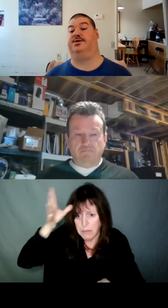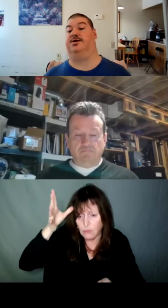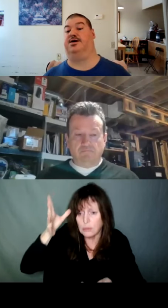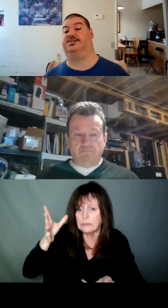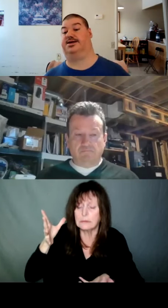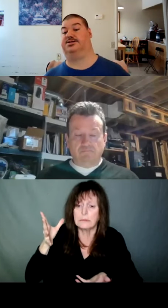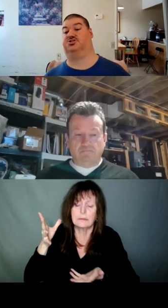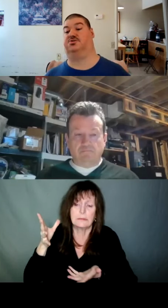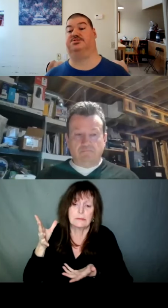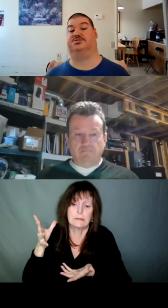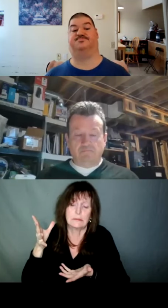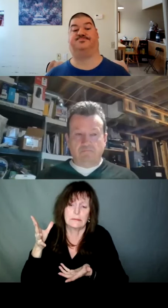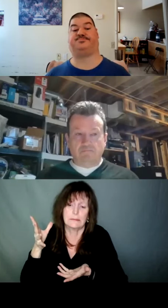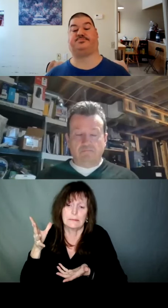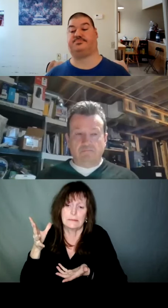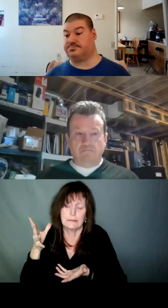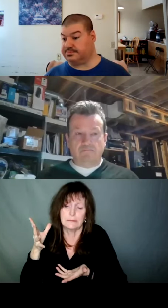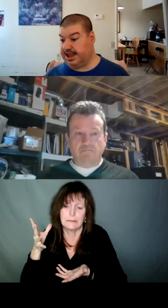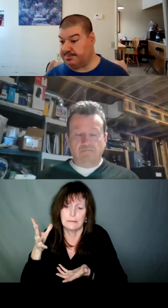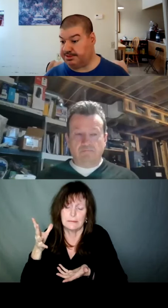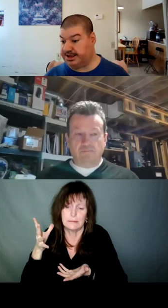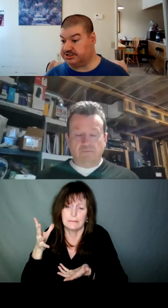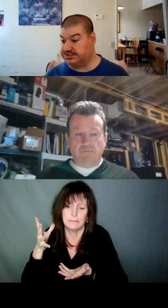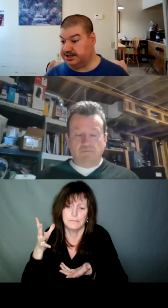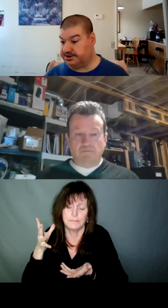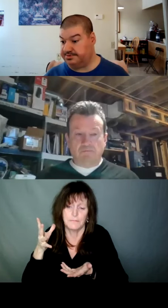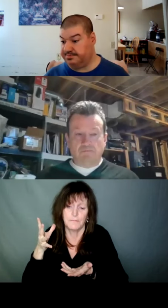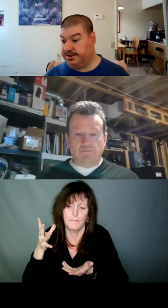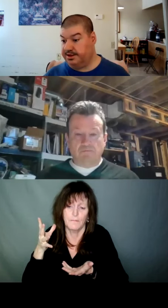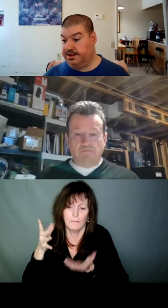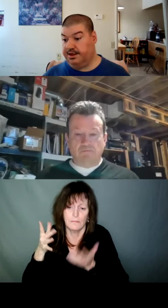volunteer program. We have peer support